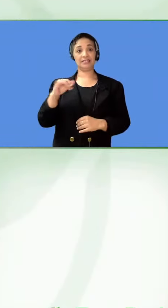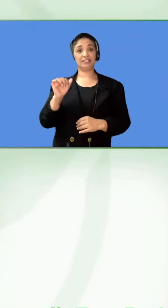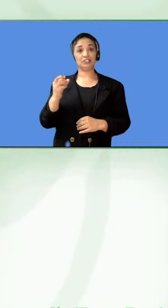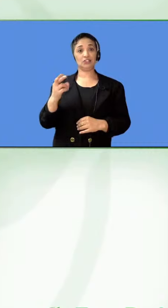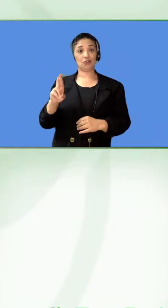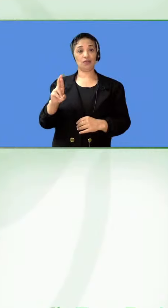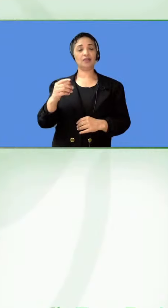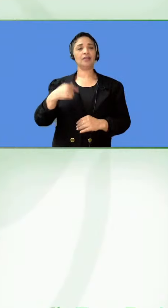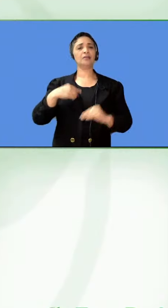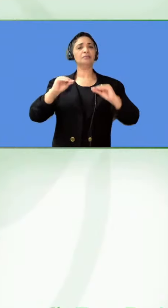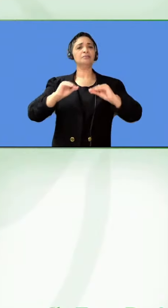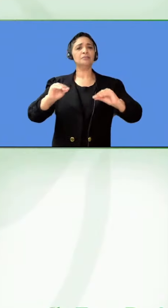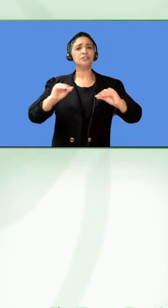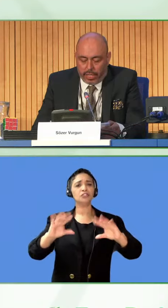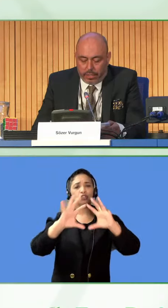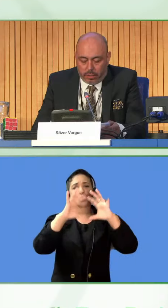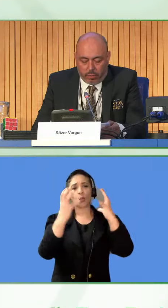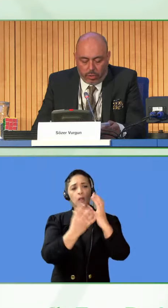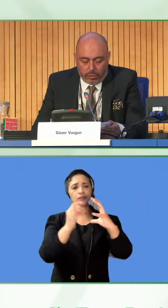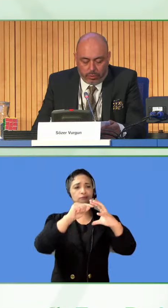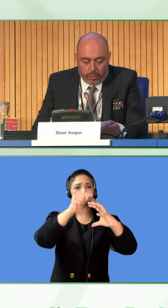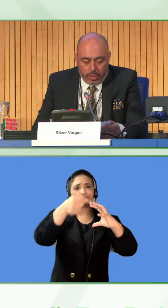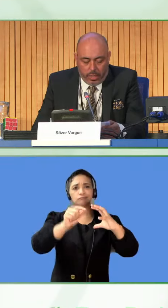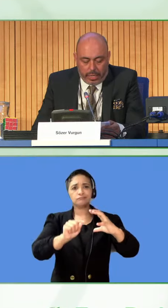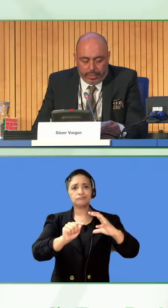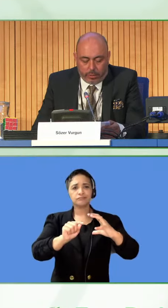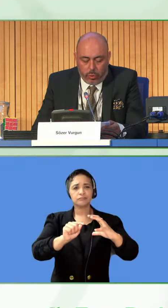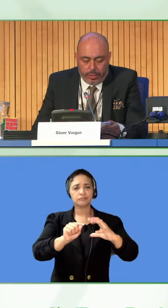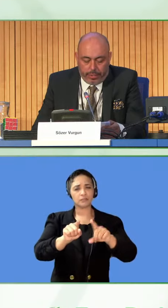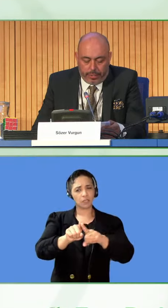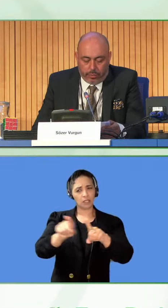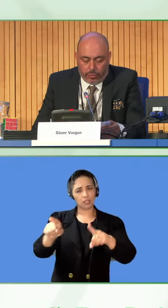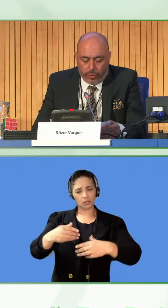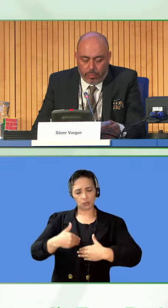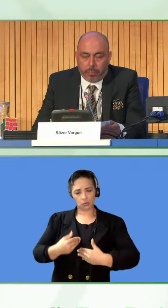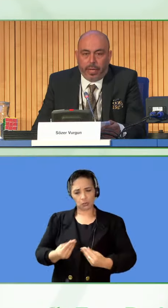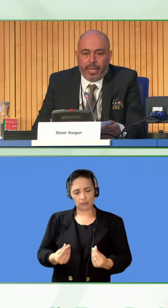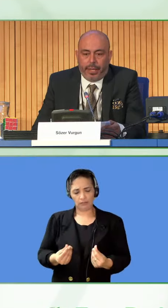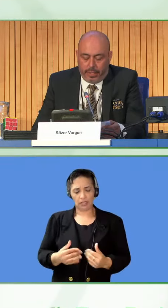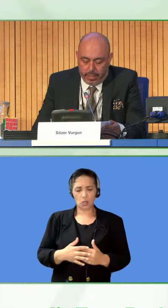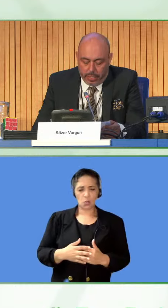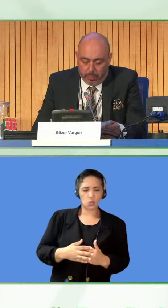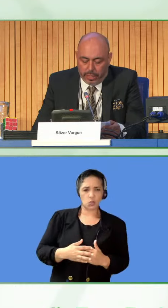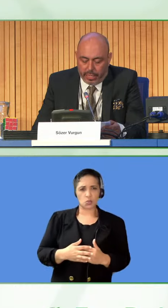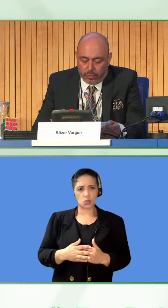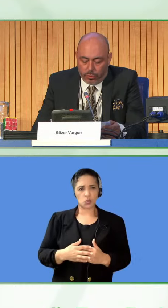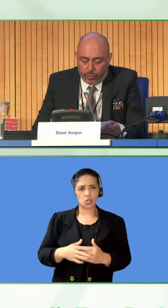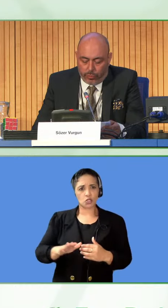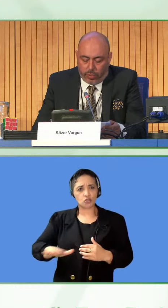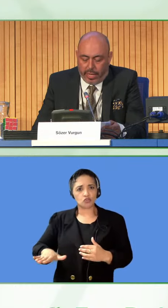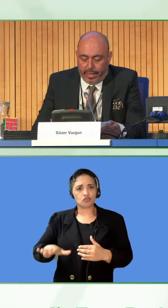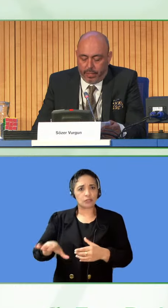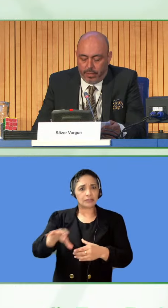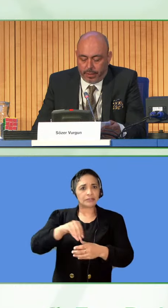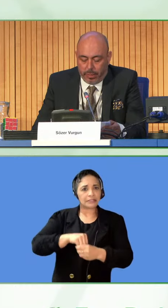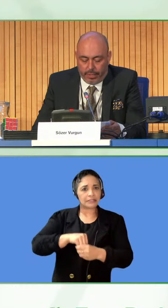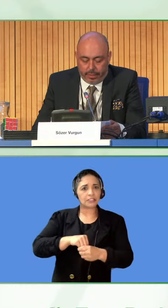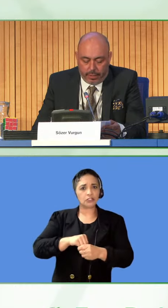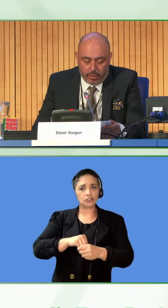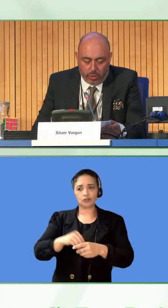How would you feel if your child was excluded from play because of a disability?